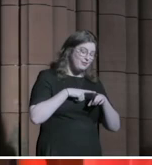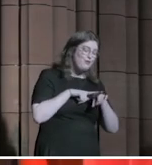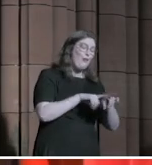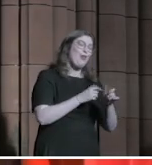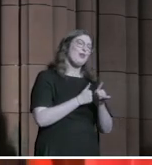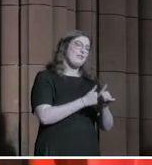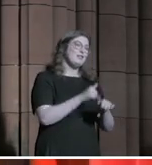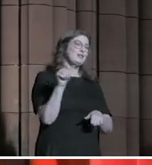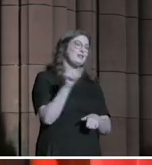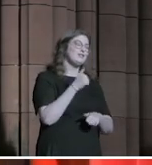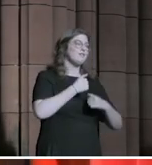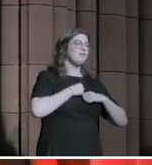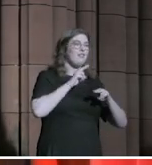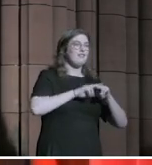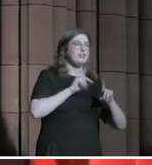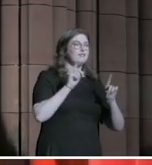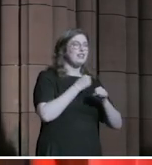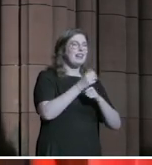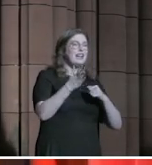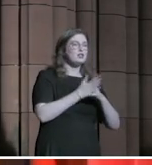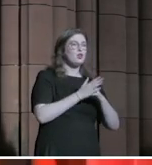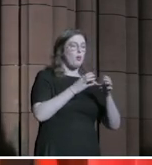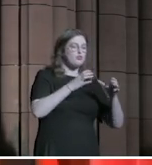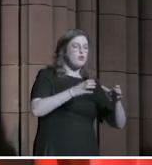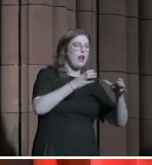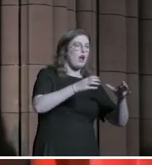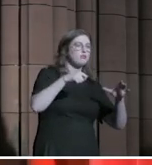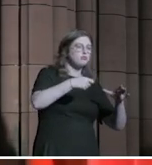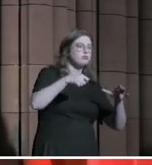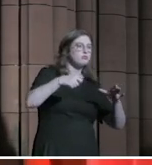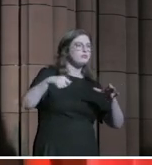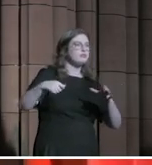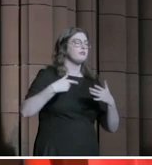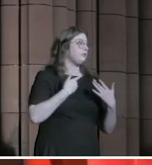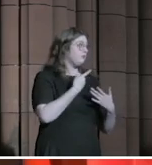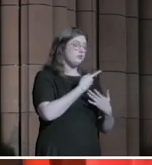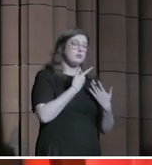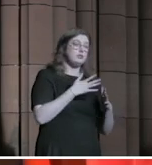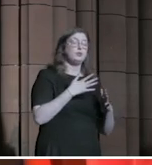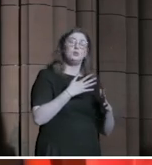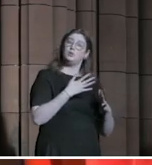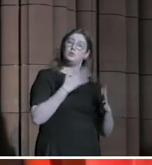My father was a Glasgow bricklayer and he expressed serious concerns when I was in first year